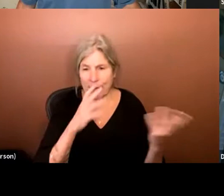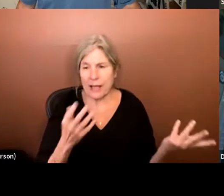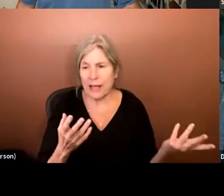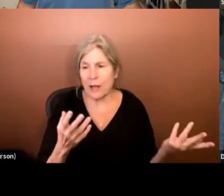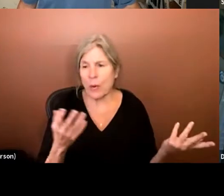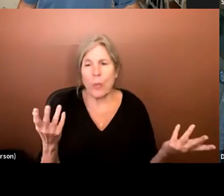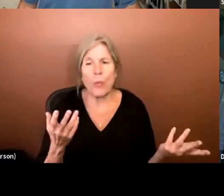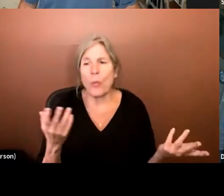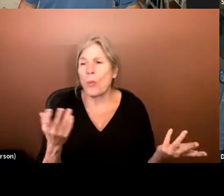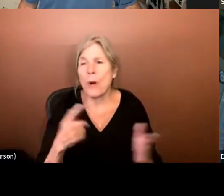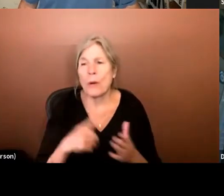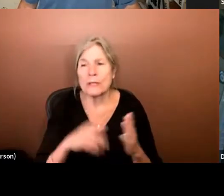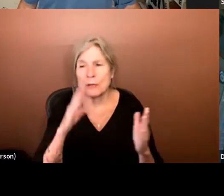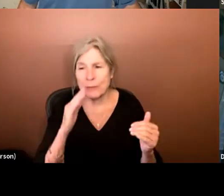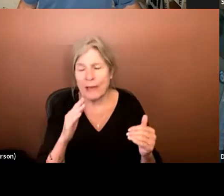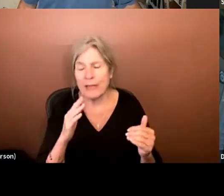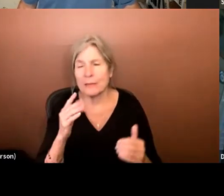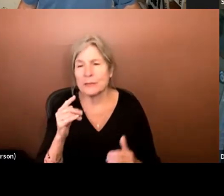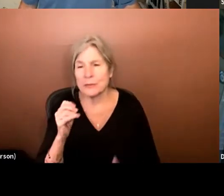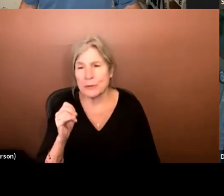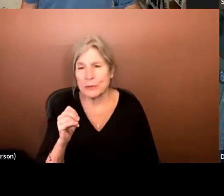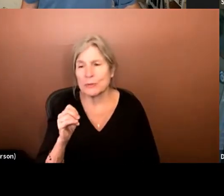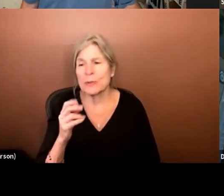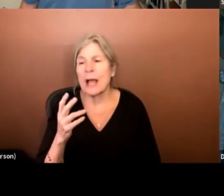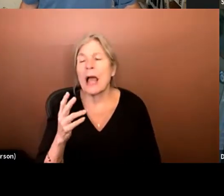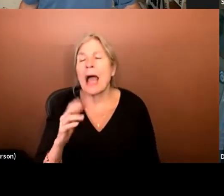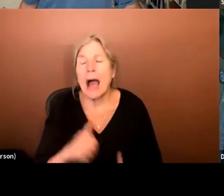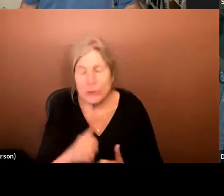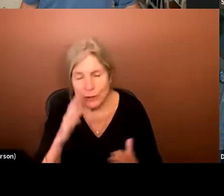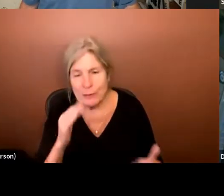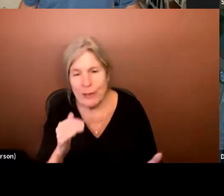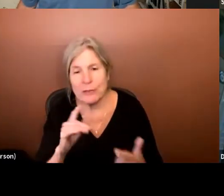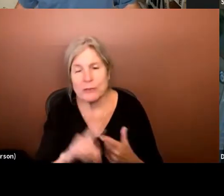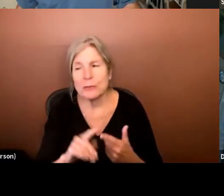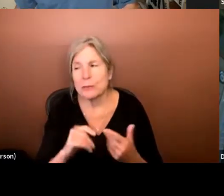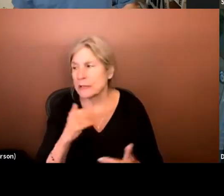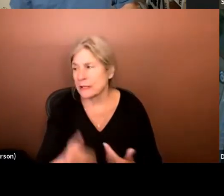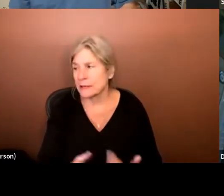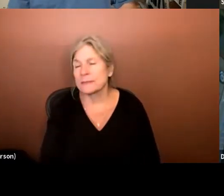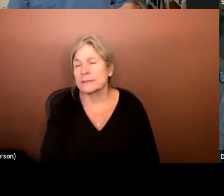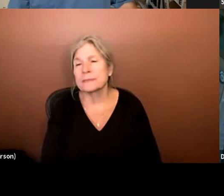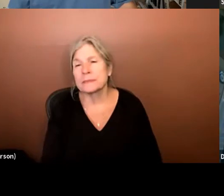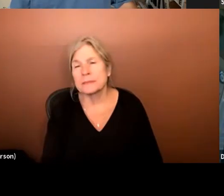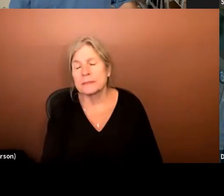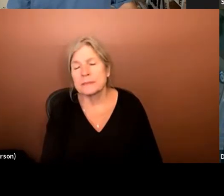what would you expect them to -- how would you expect them to proceed? Aaron Rodriguez: I think